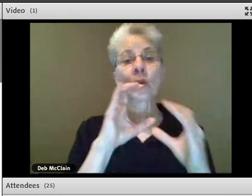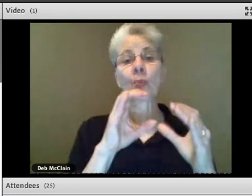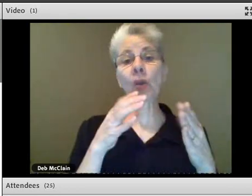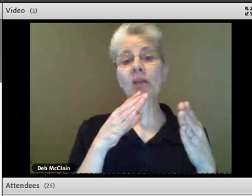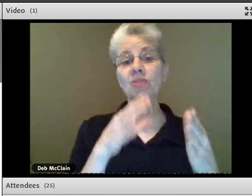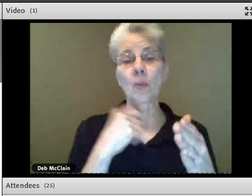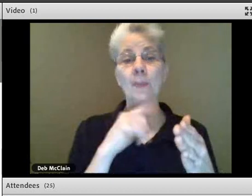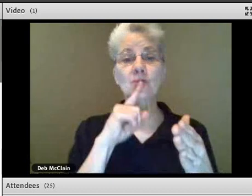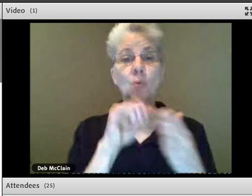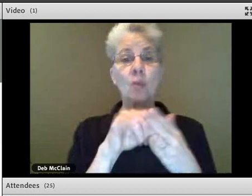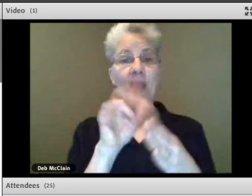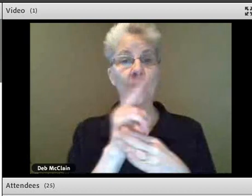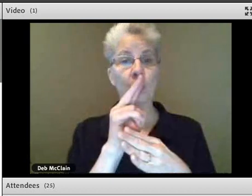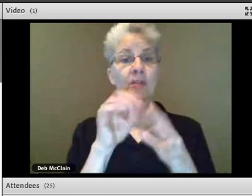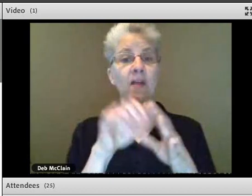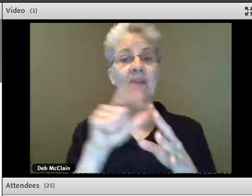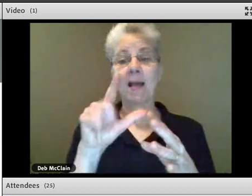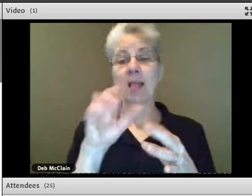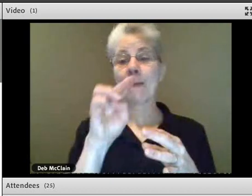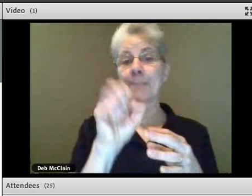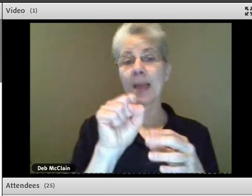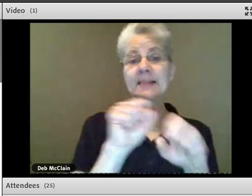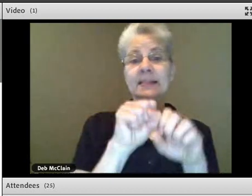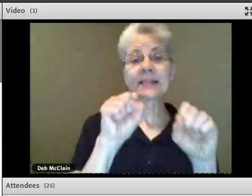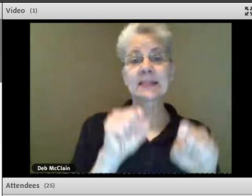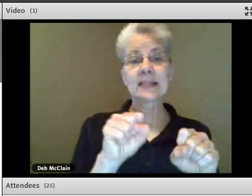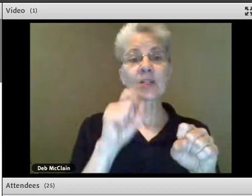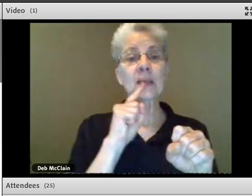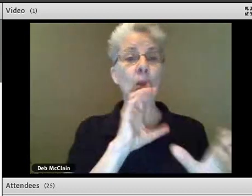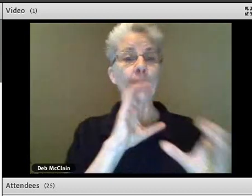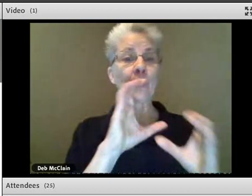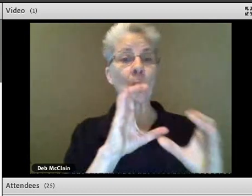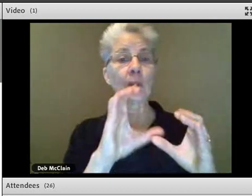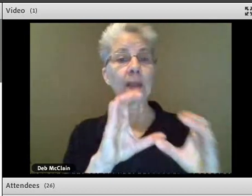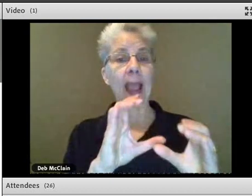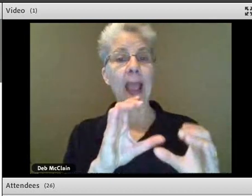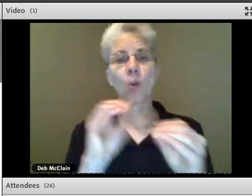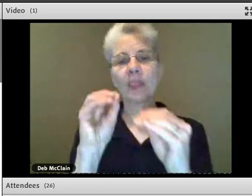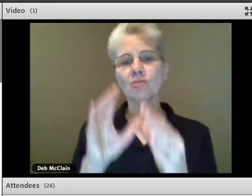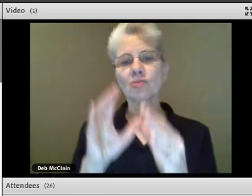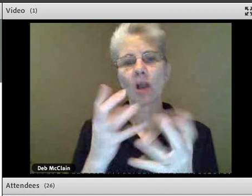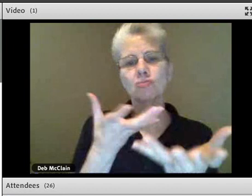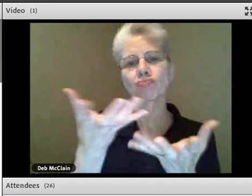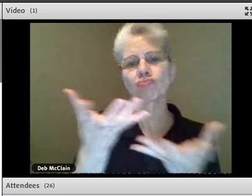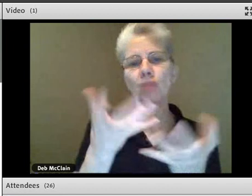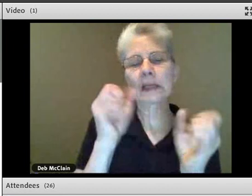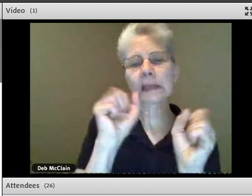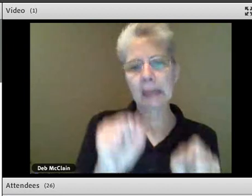that the users of the LMS system can communicate to each other or their instructors or the facilitators,